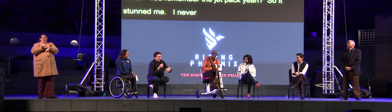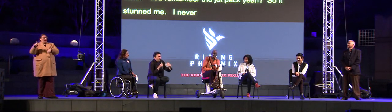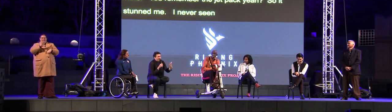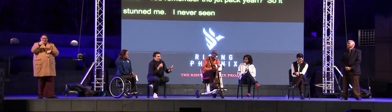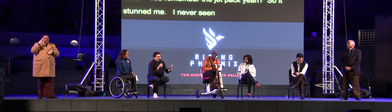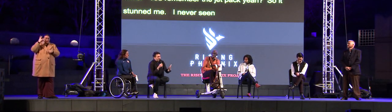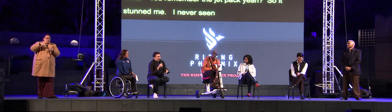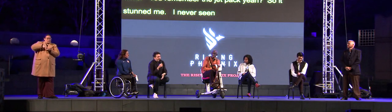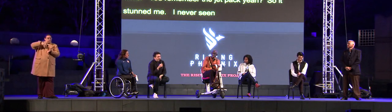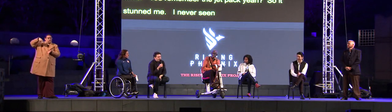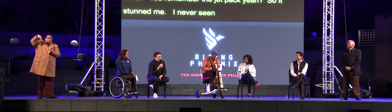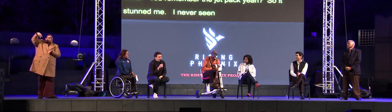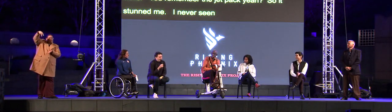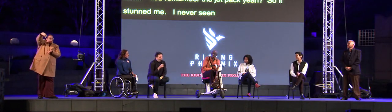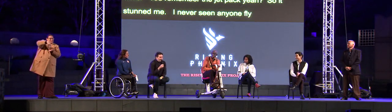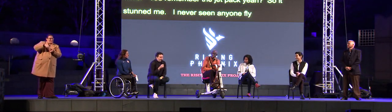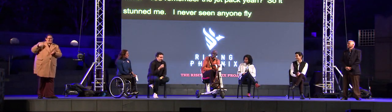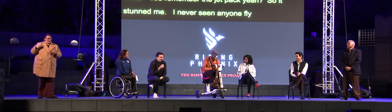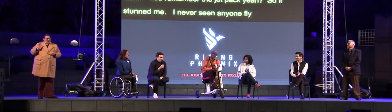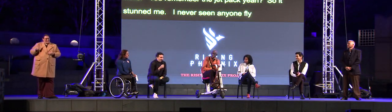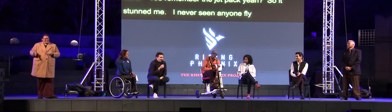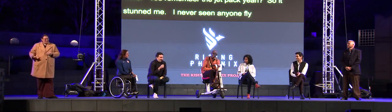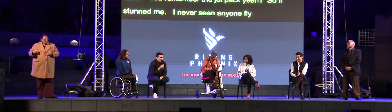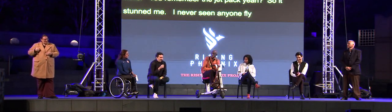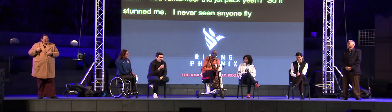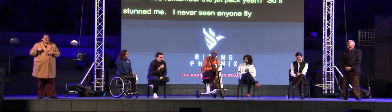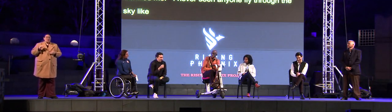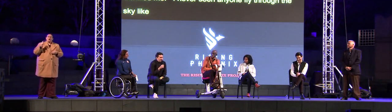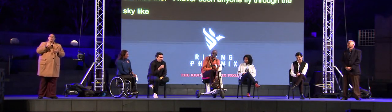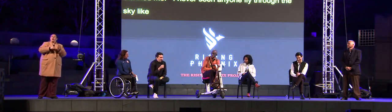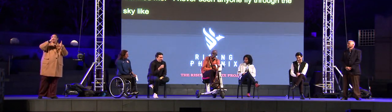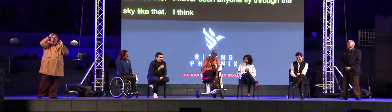I think our expectations of LA will be different this time.